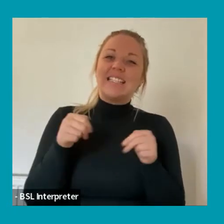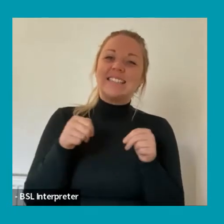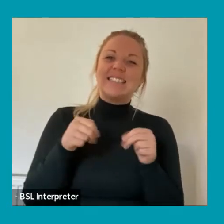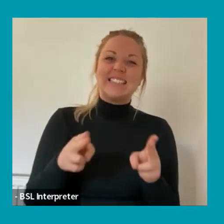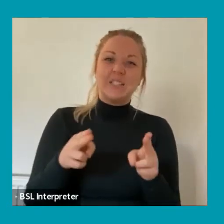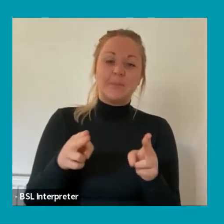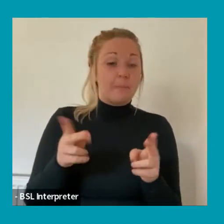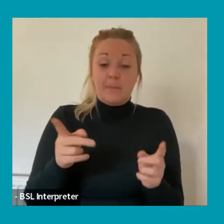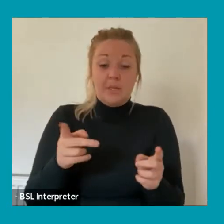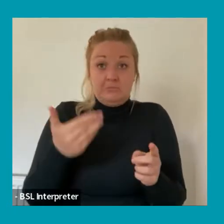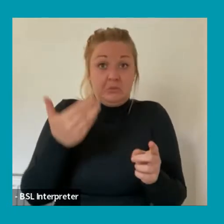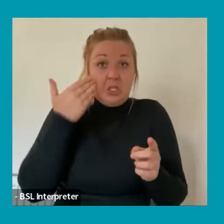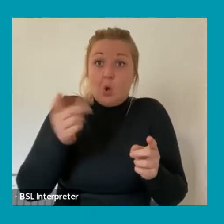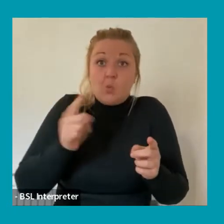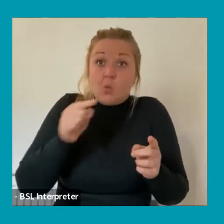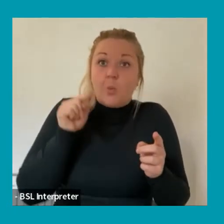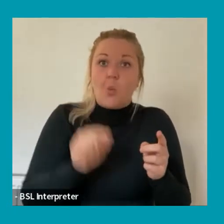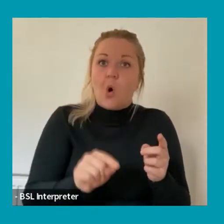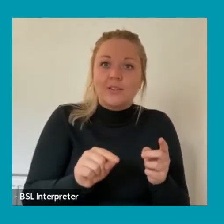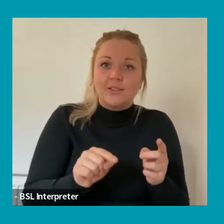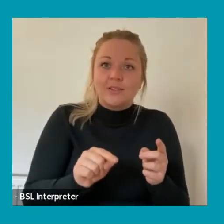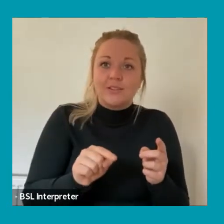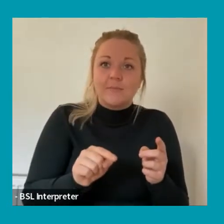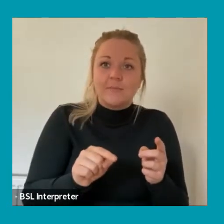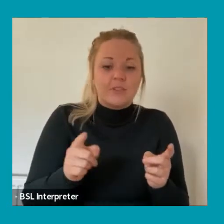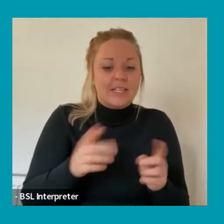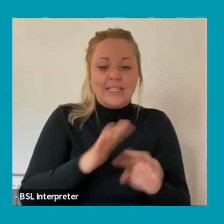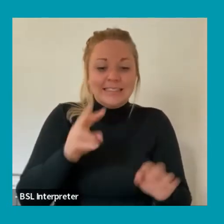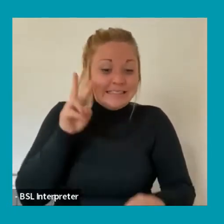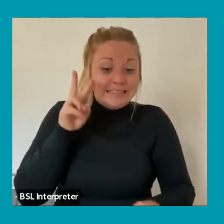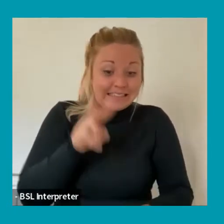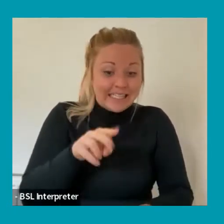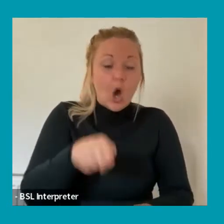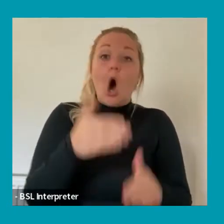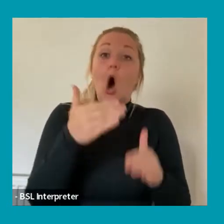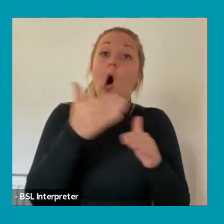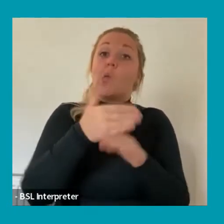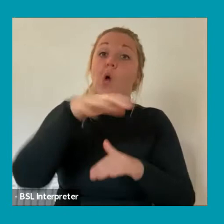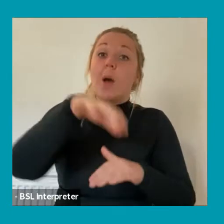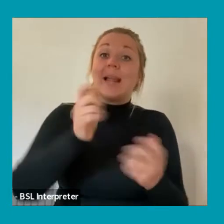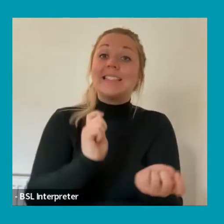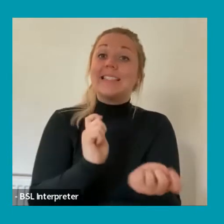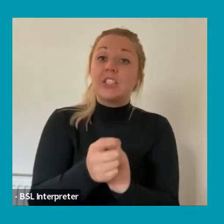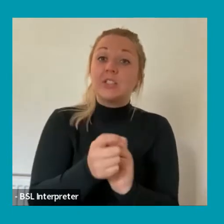It wasn't put down as workplace adjustment it. Was put down as "chair or screen or software.